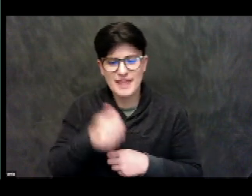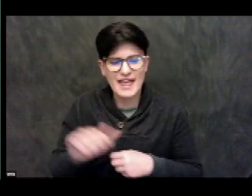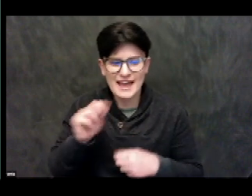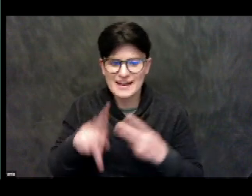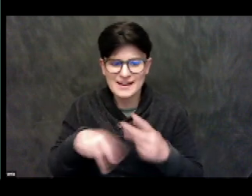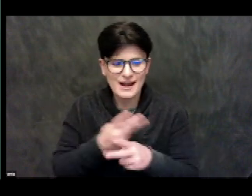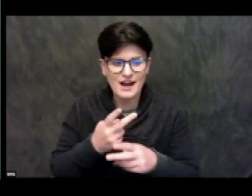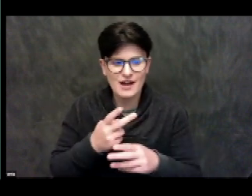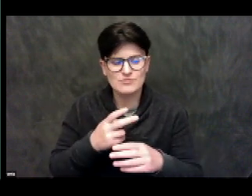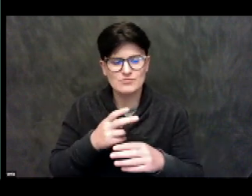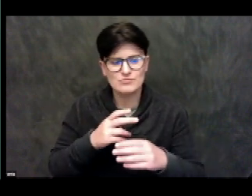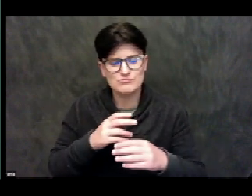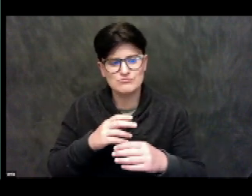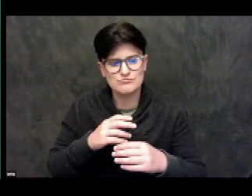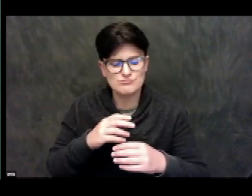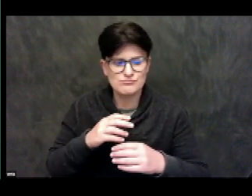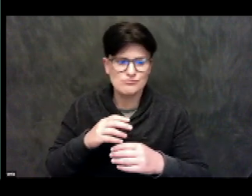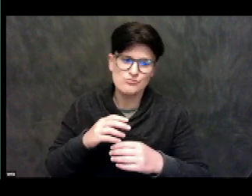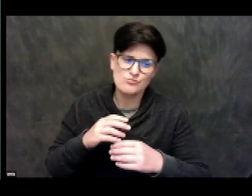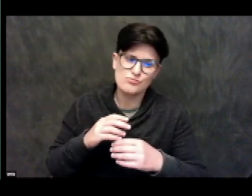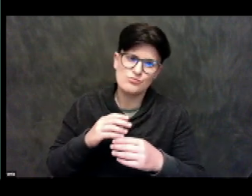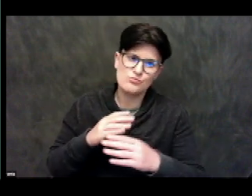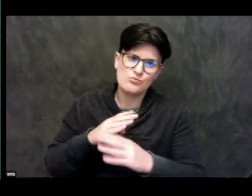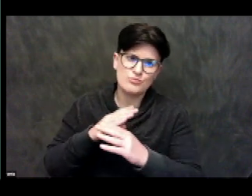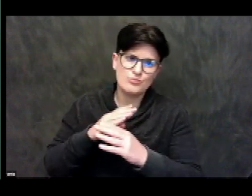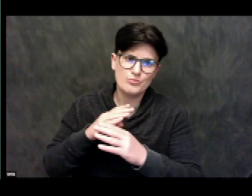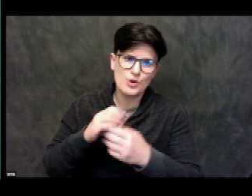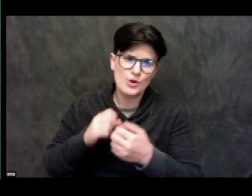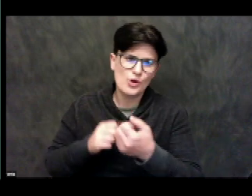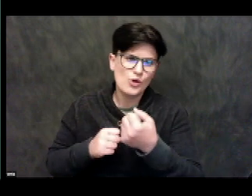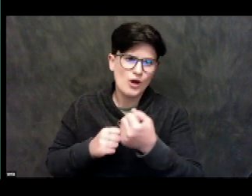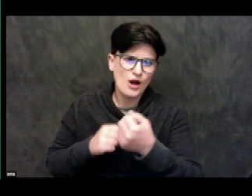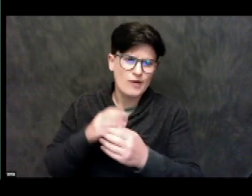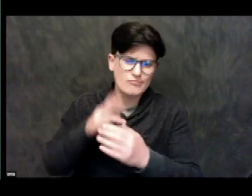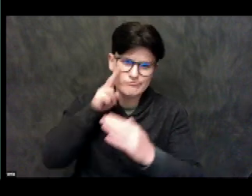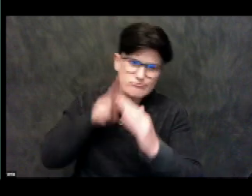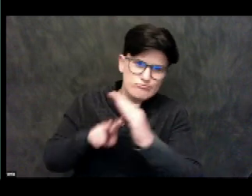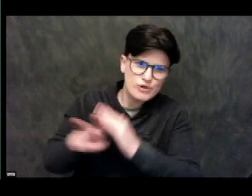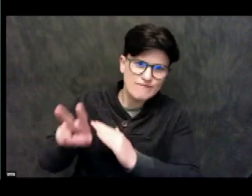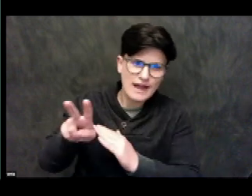that they could have for their first prenatal visit would be accessible. I think a phone call just to